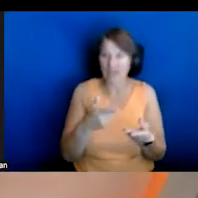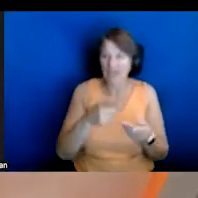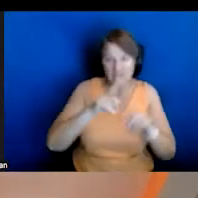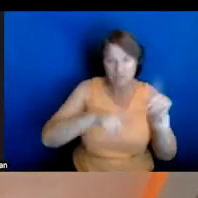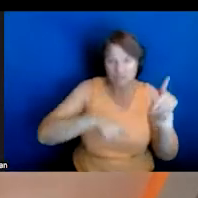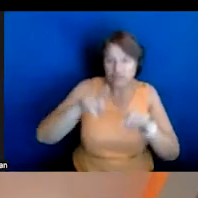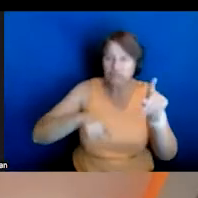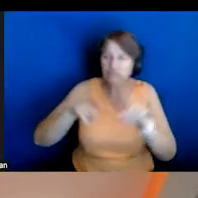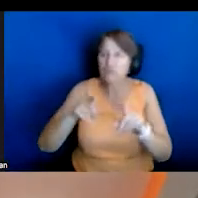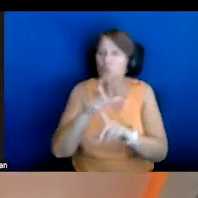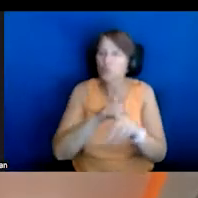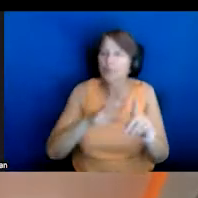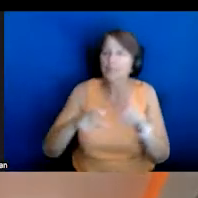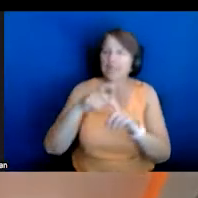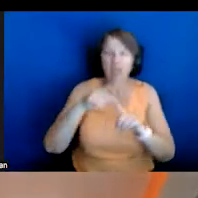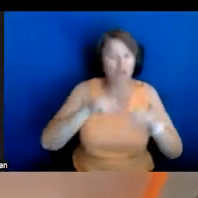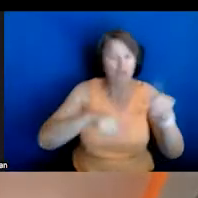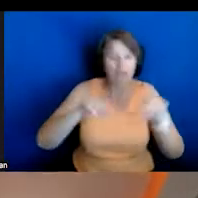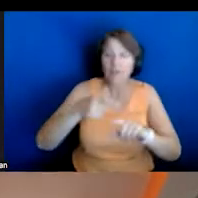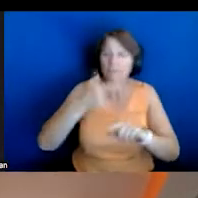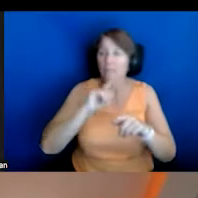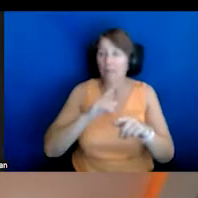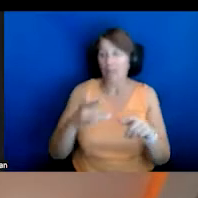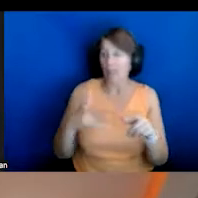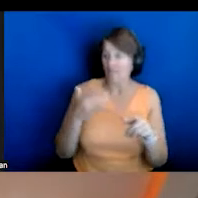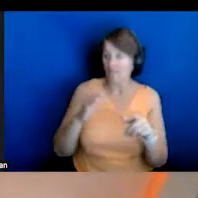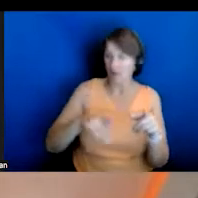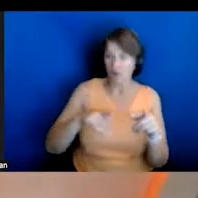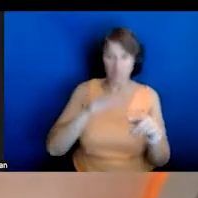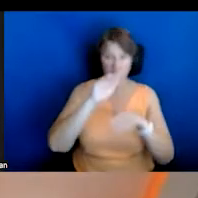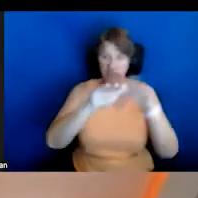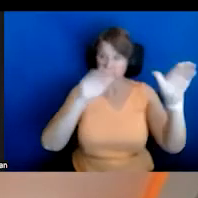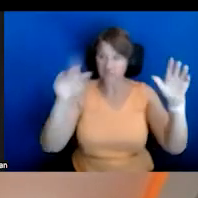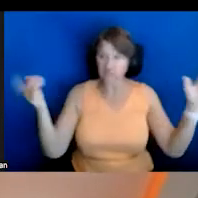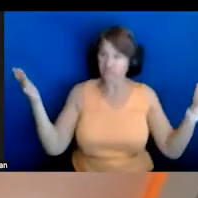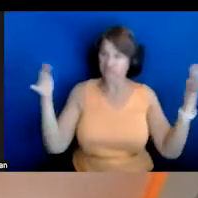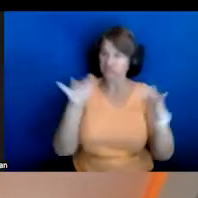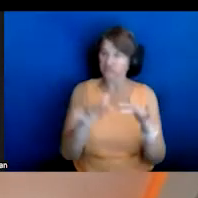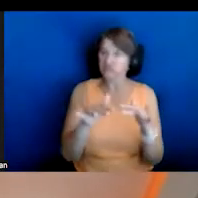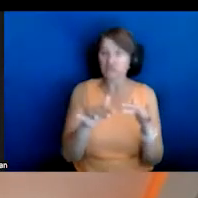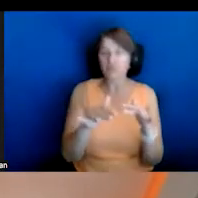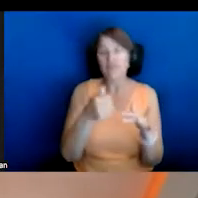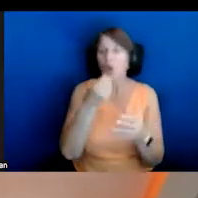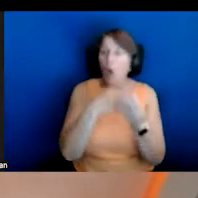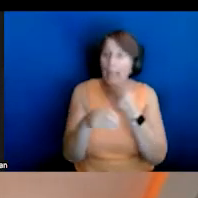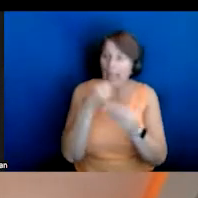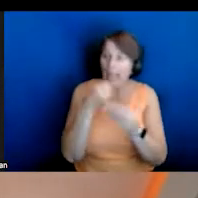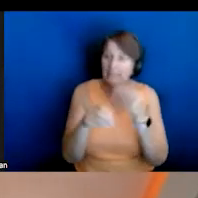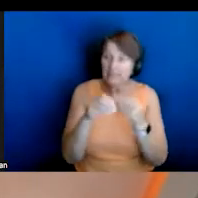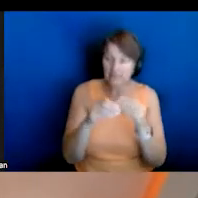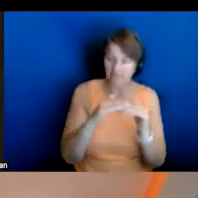of immigrants that also are eating flatbread. So, what we did is we asked if we could